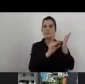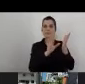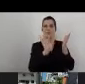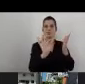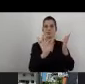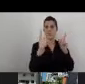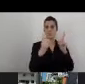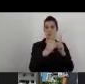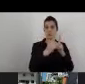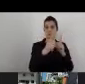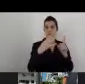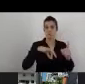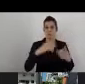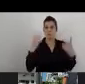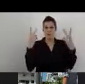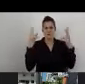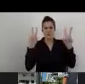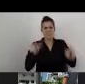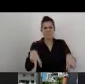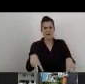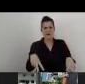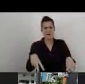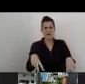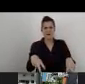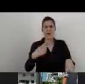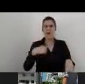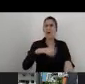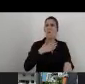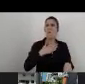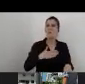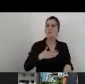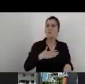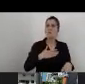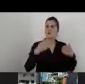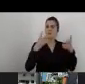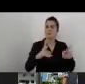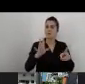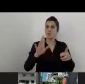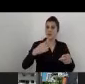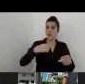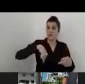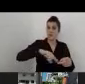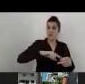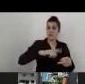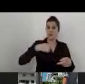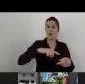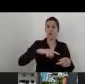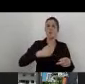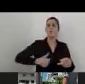We want to enable also for our self as the project managers, but also to the organization itself,